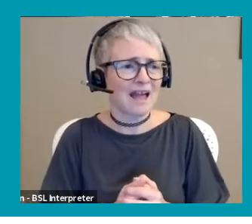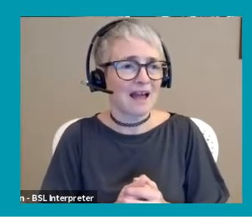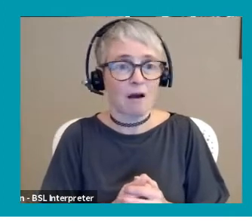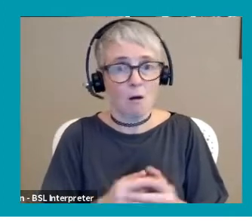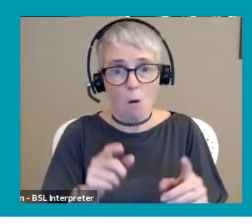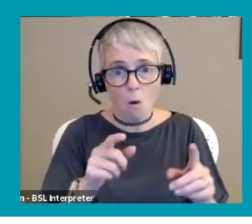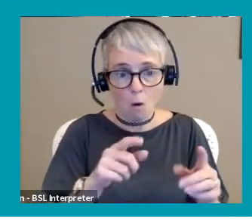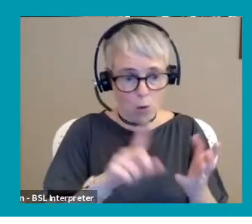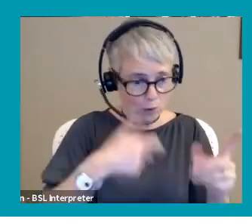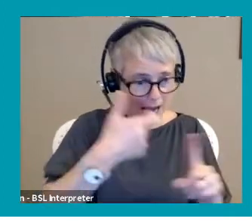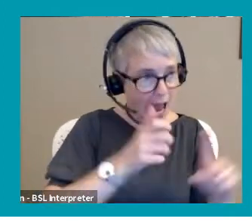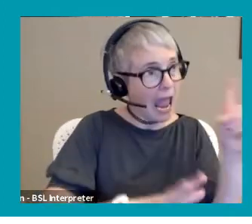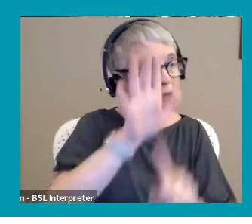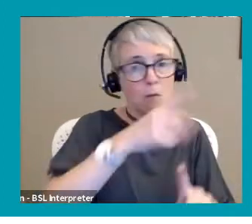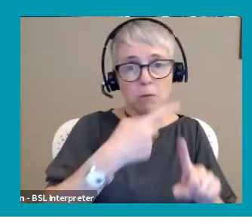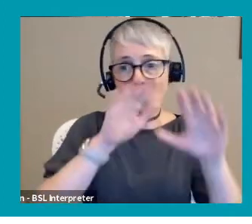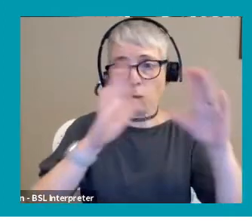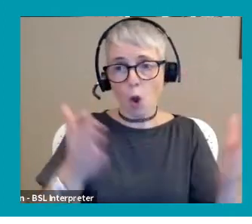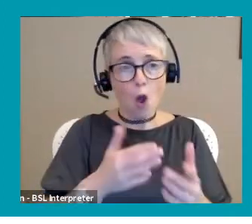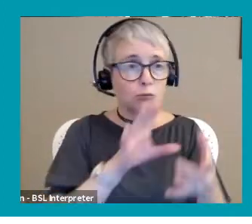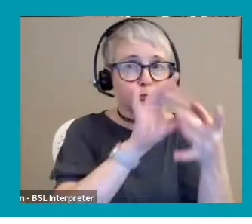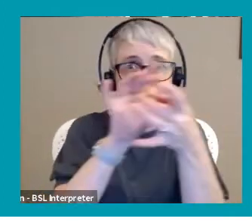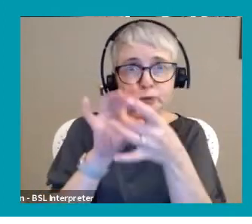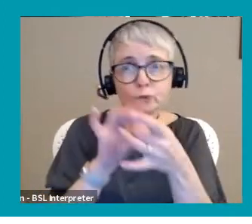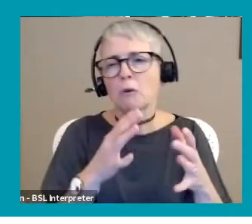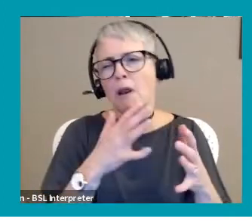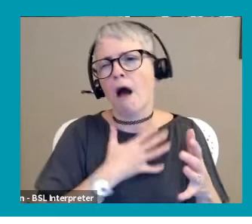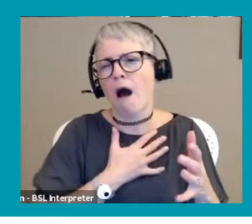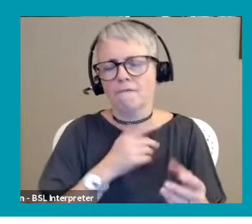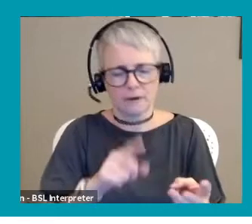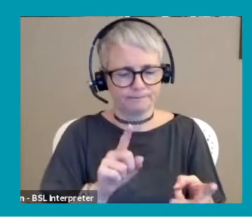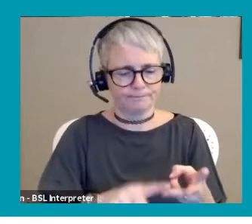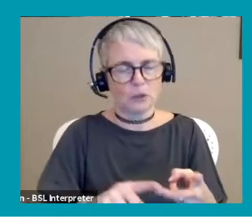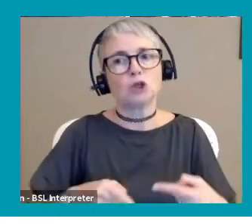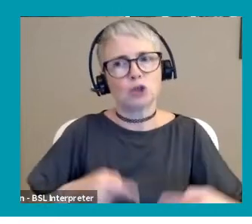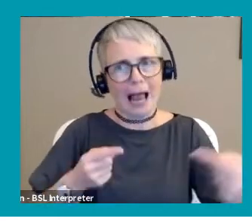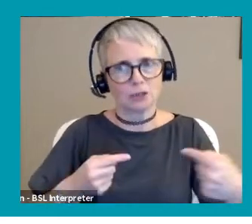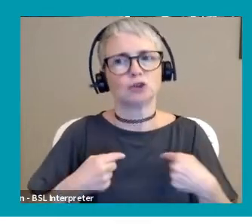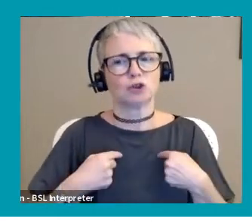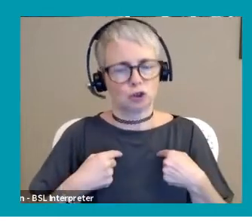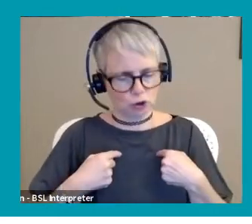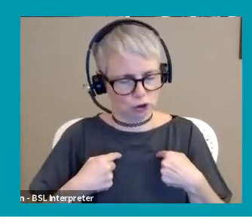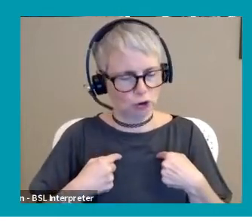That's really critical for me. Challenge, I need to be challenged in my work. I need variety. And variety is the spice of life.